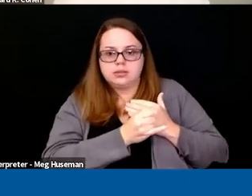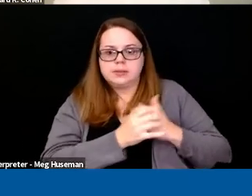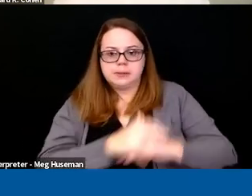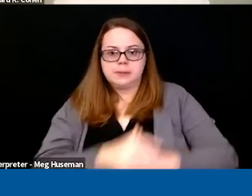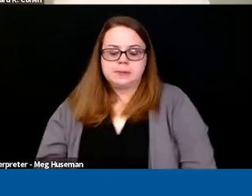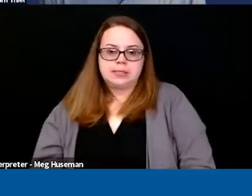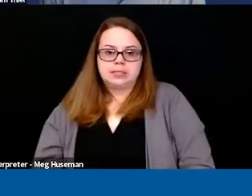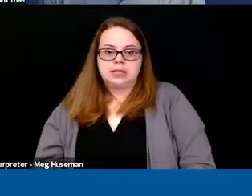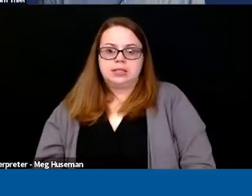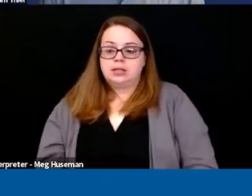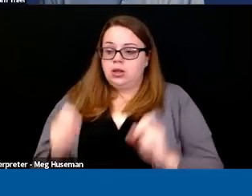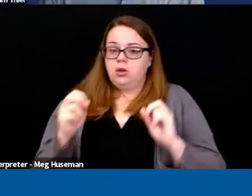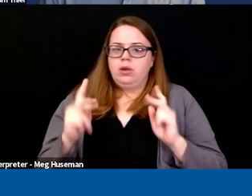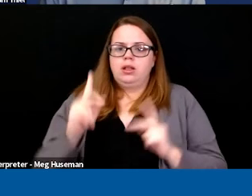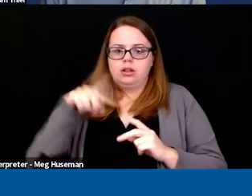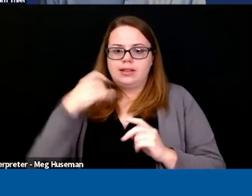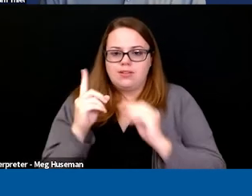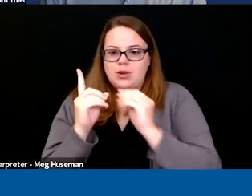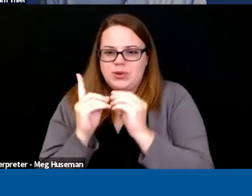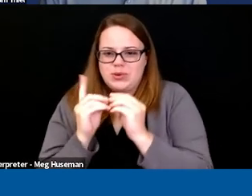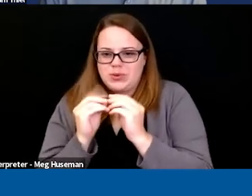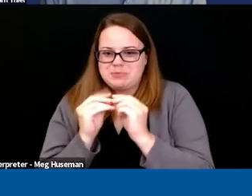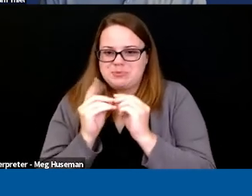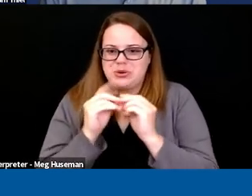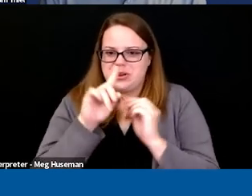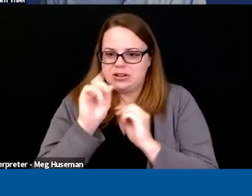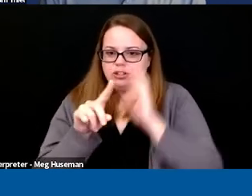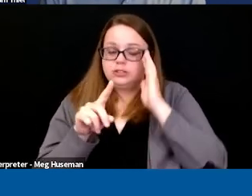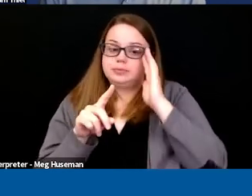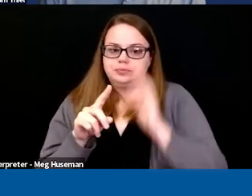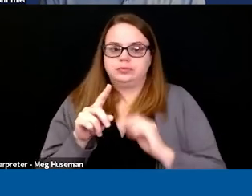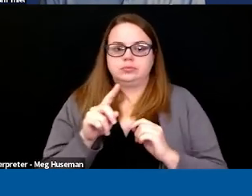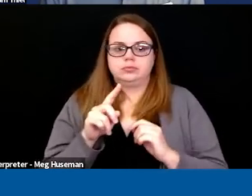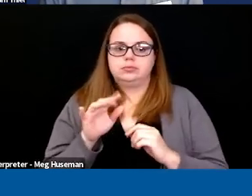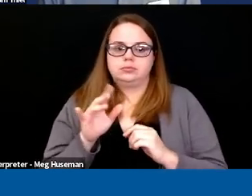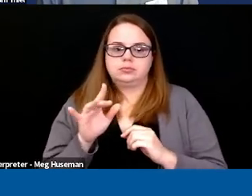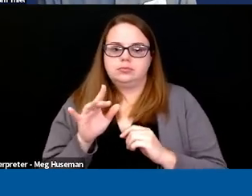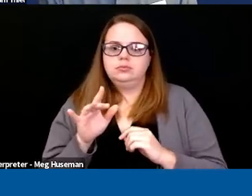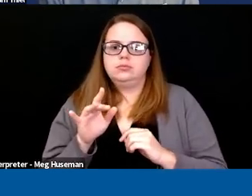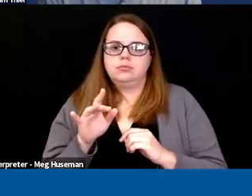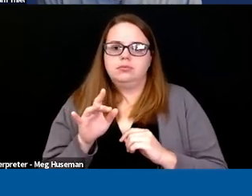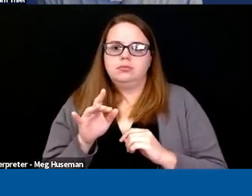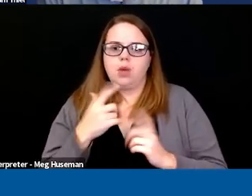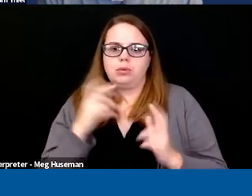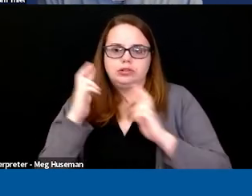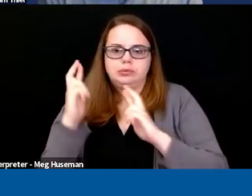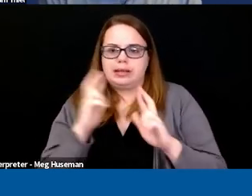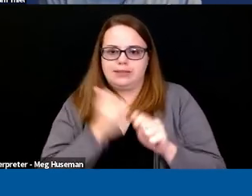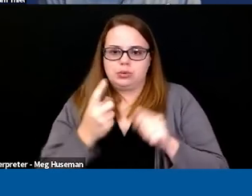Great, okay. It looks like we had one additional question come in. But, you know, I also want to respect everyone's time and give everybody a break.